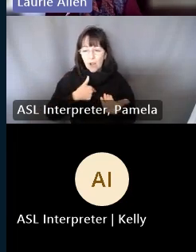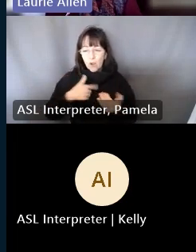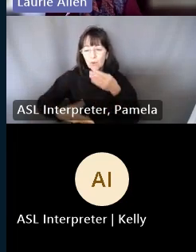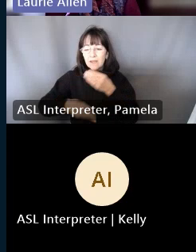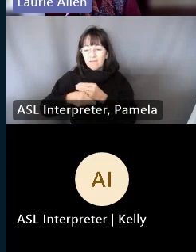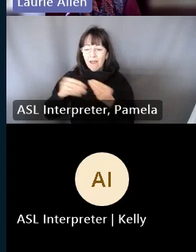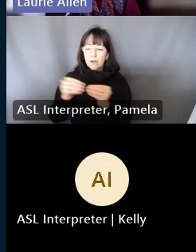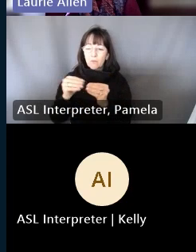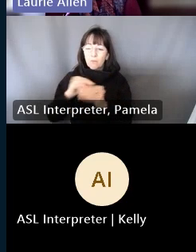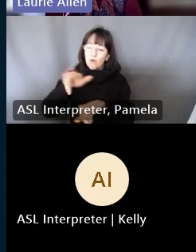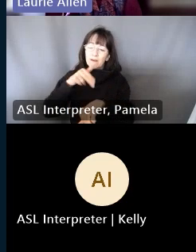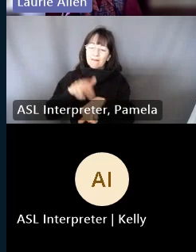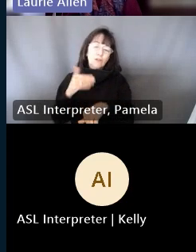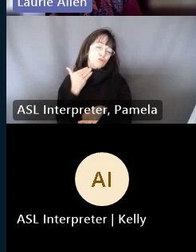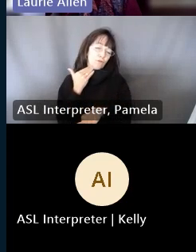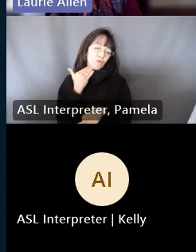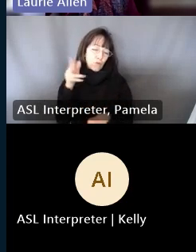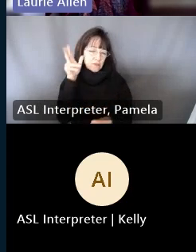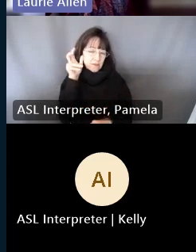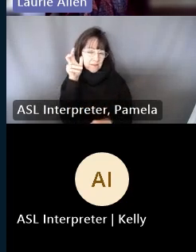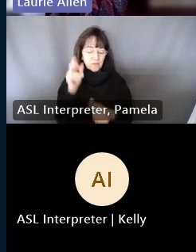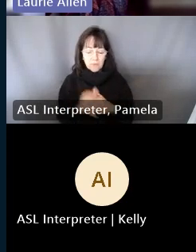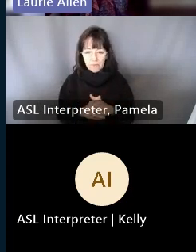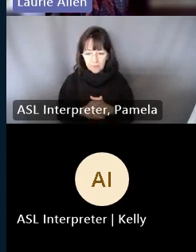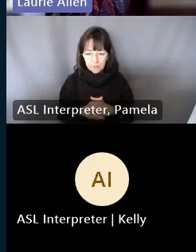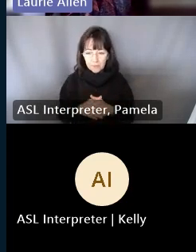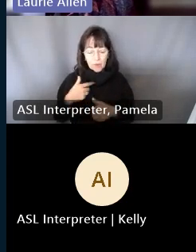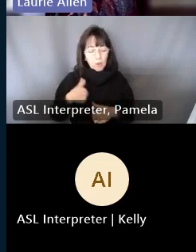to choose from. And we recognize that many people who use the screen reader